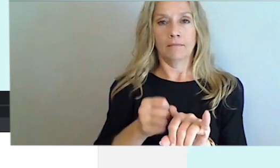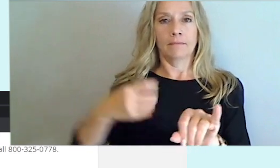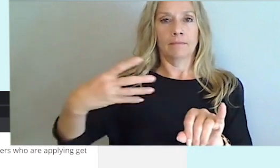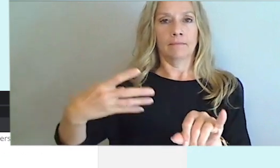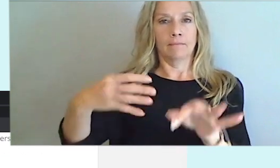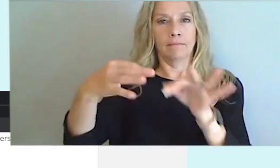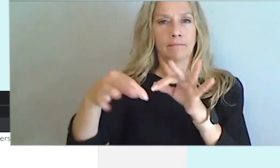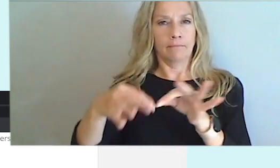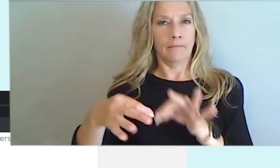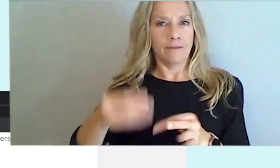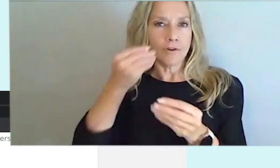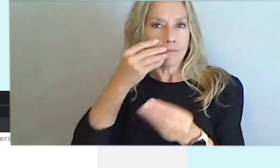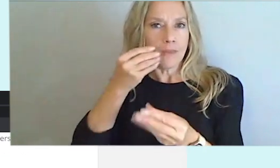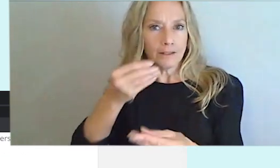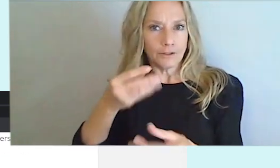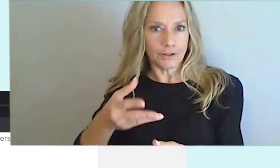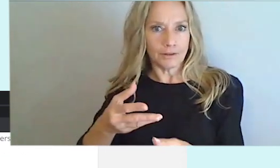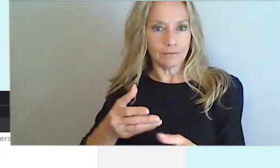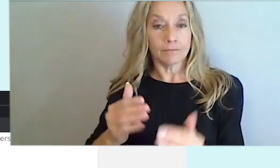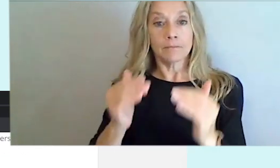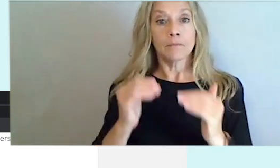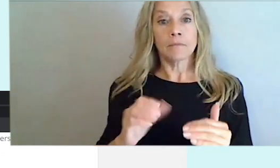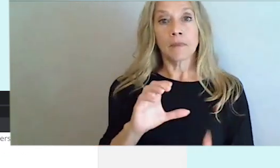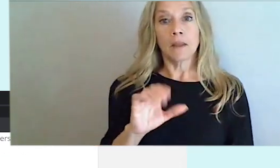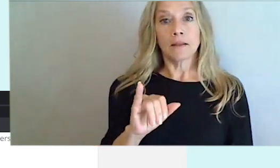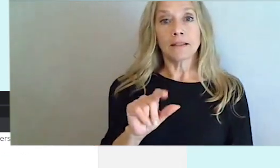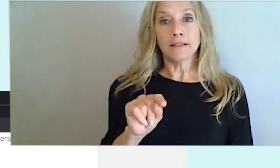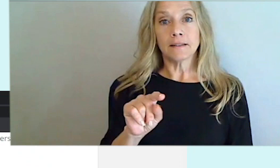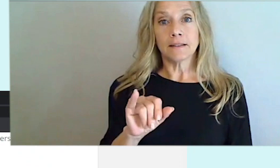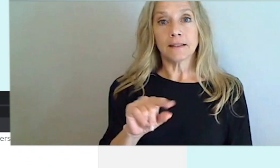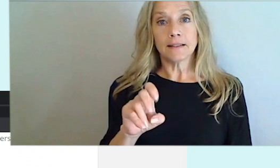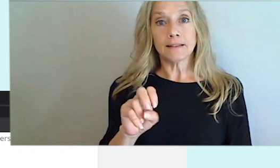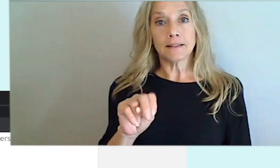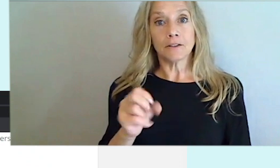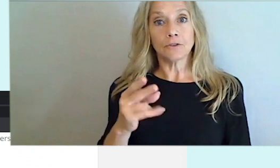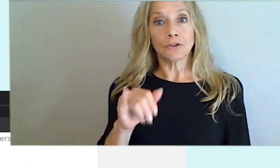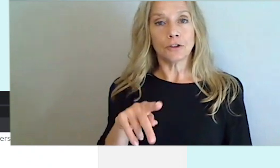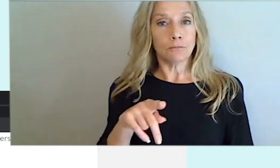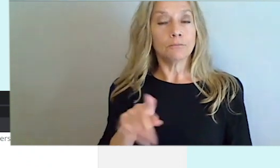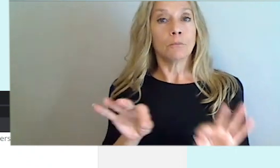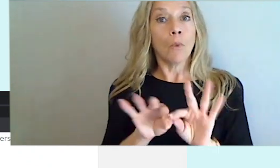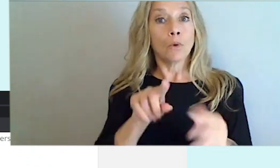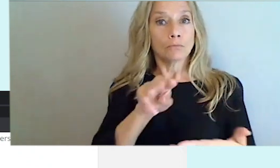in the citizenship section. Review the information on file and make sure it is still correct.